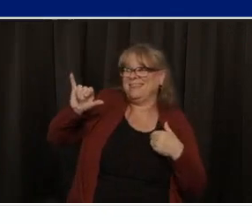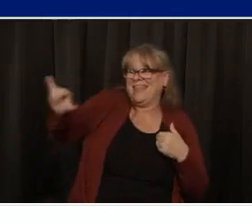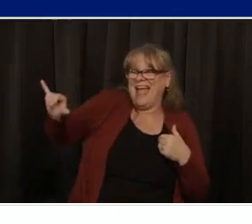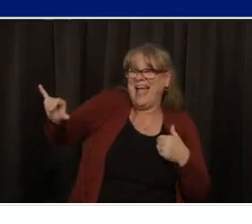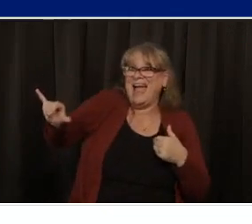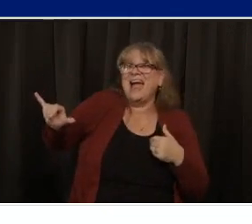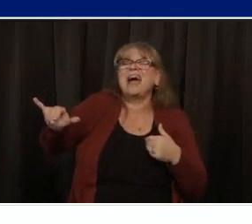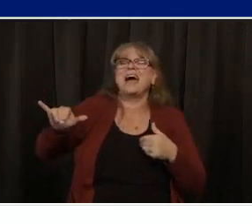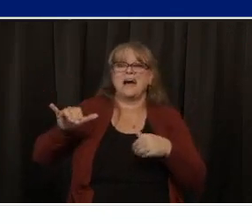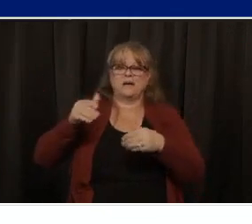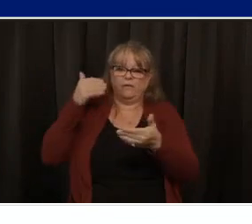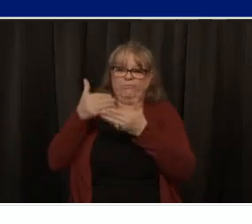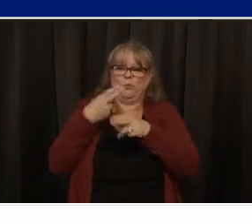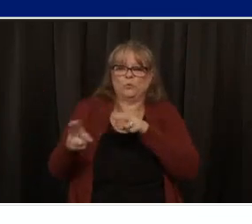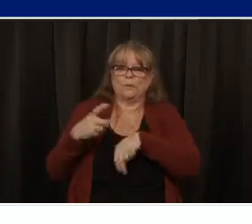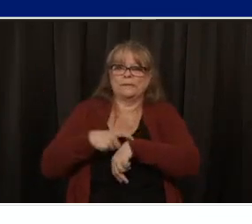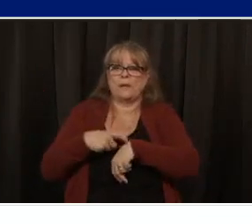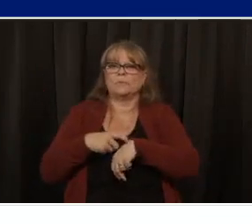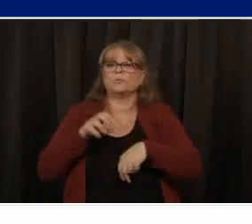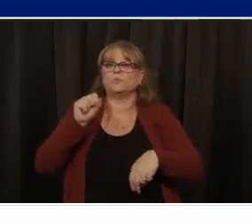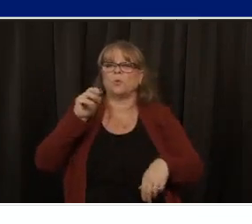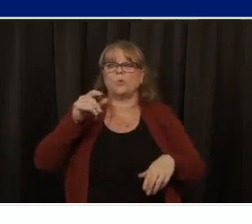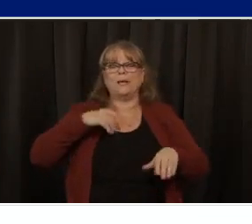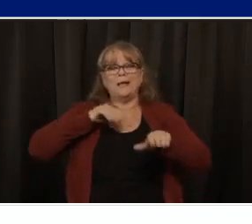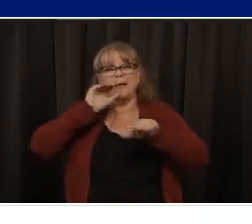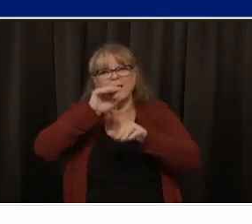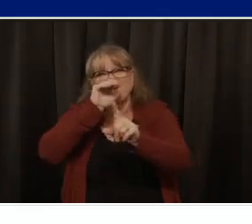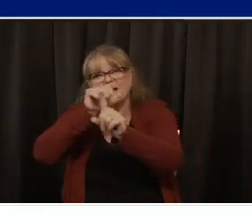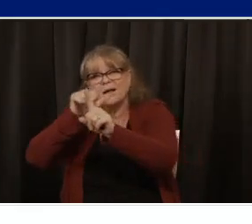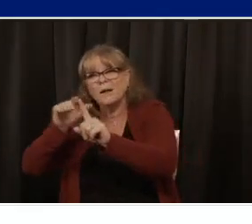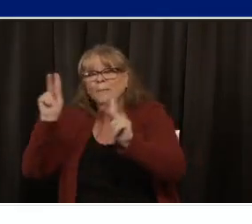from diverse backgrounds sharing, why they decided to get the vaccine and importantly,